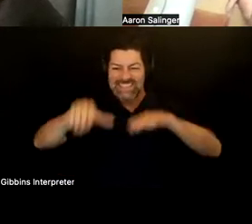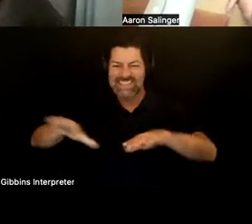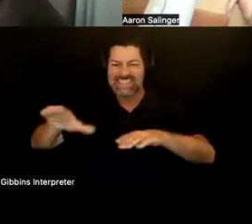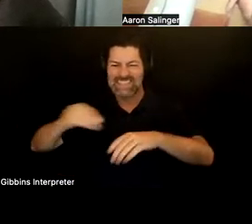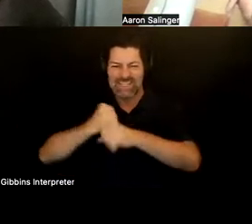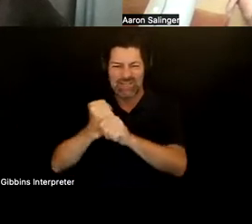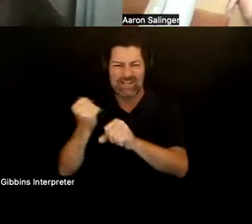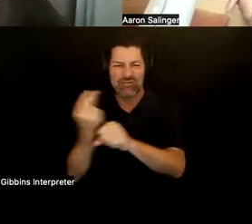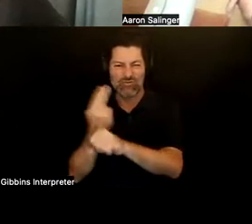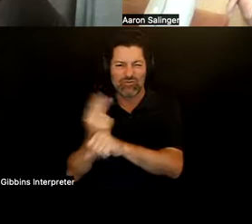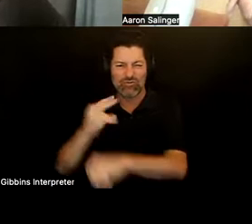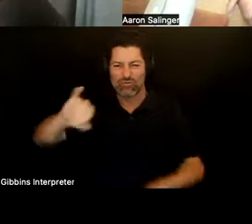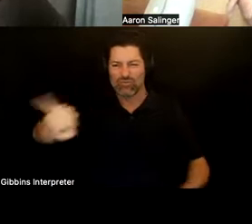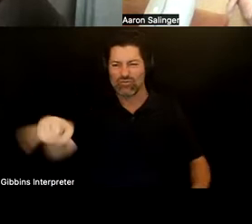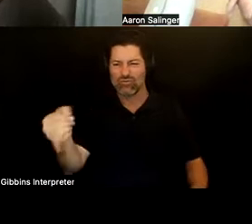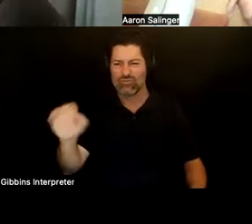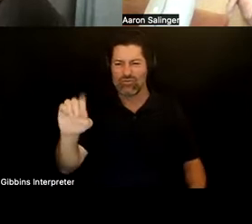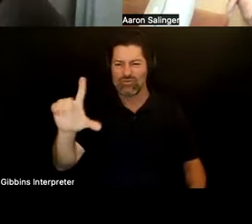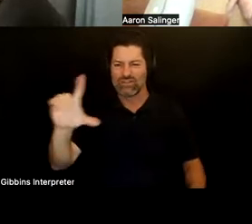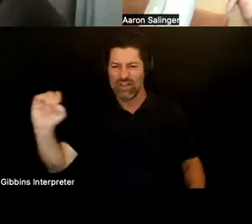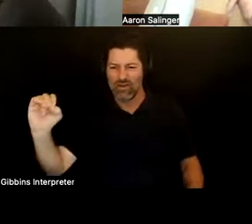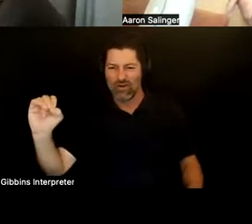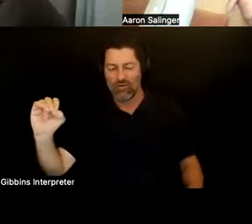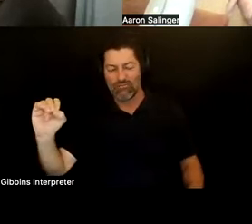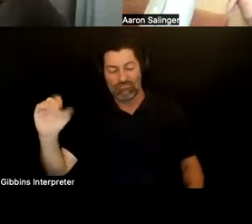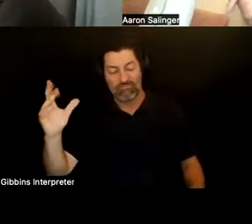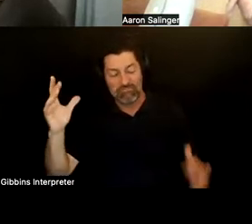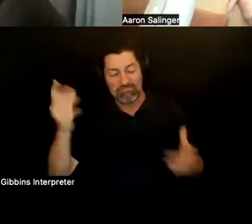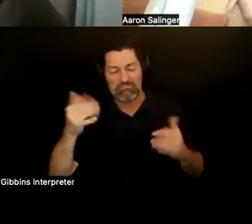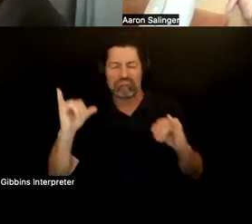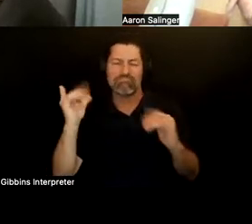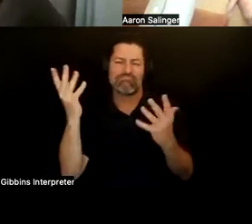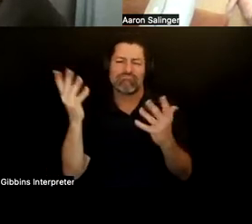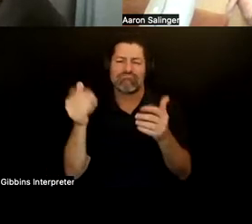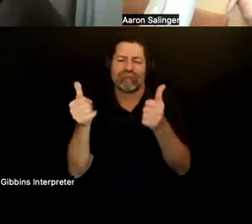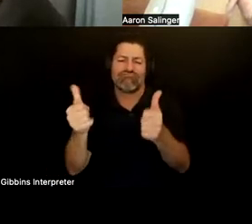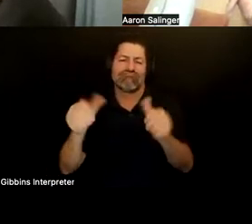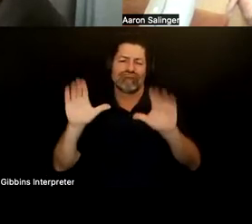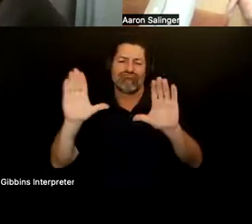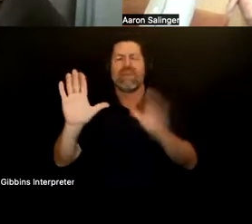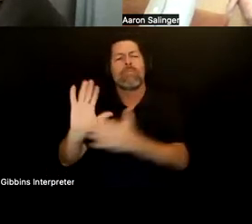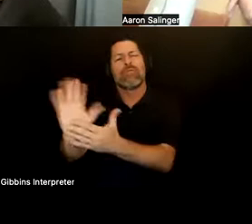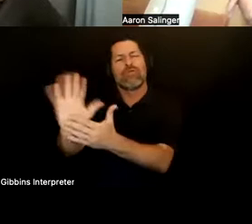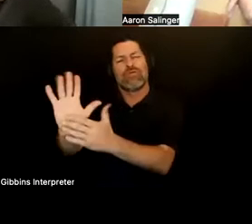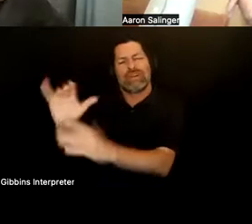19:53:58 And then like reverse the film. it's great you know it's It's a movie Prince of